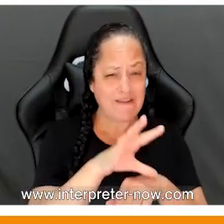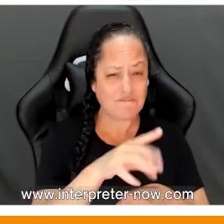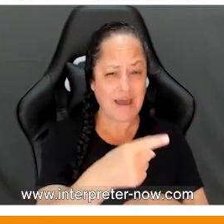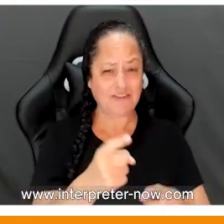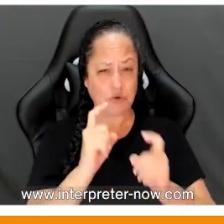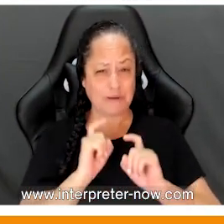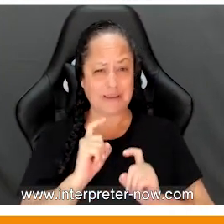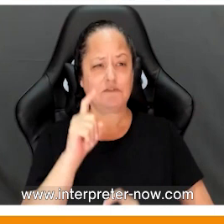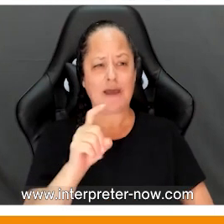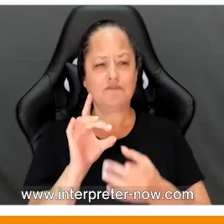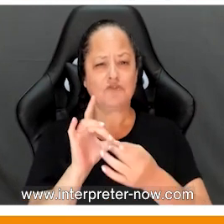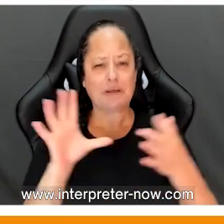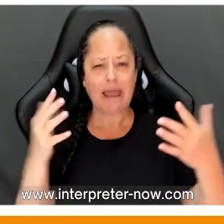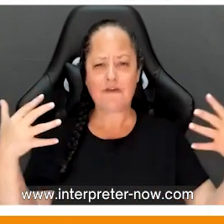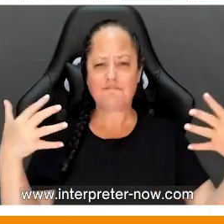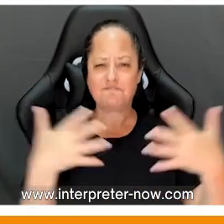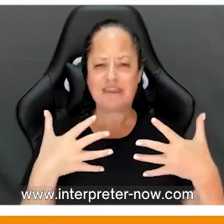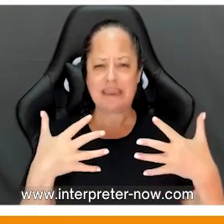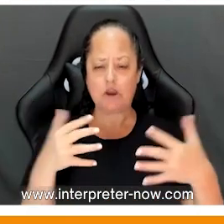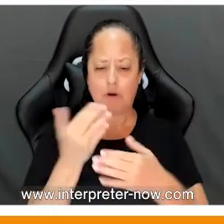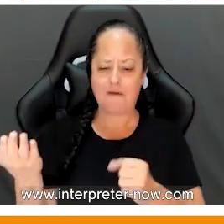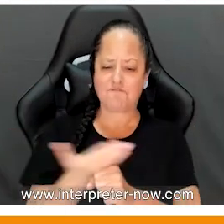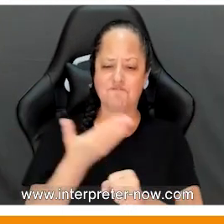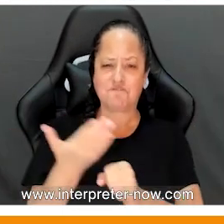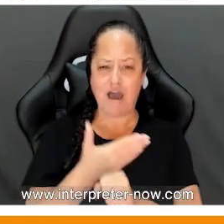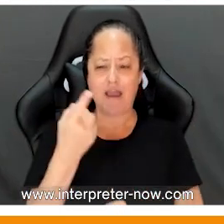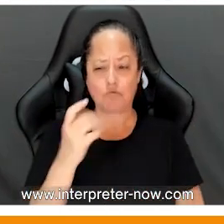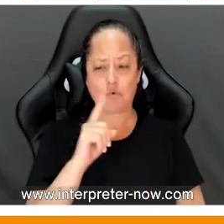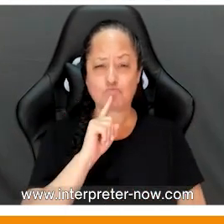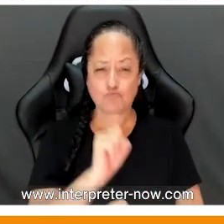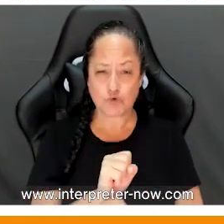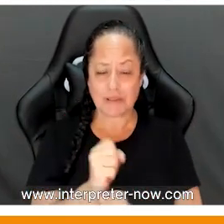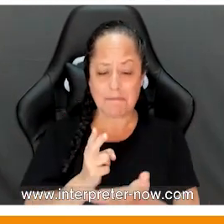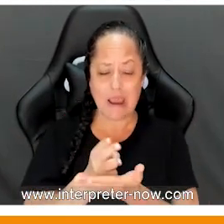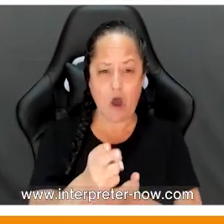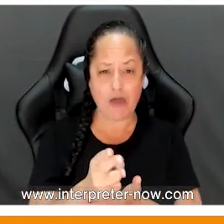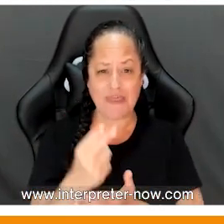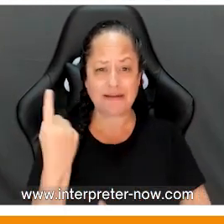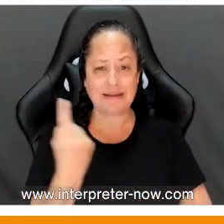I told them, you've got to let go of the fear of being fired if you truly want to be authentic.